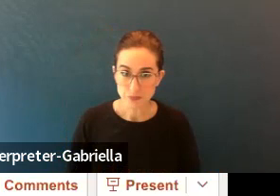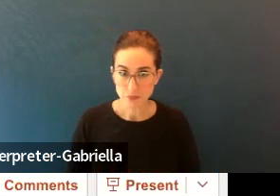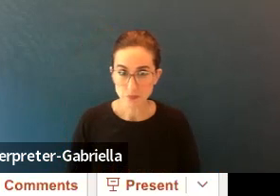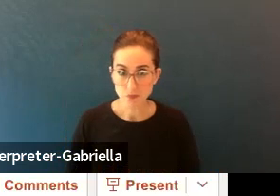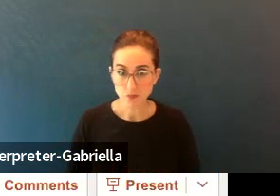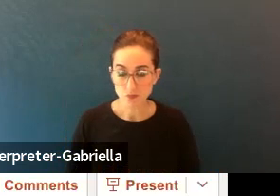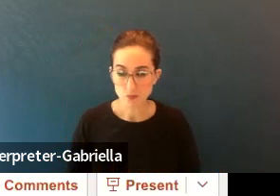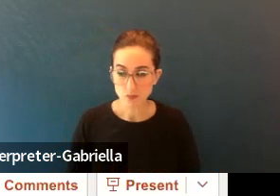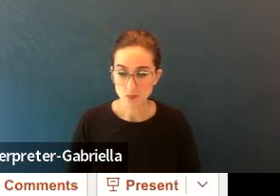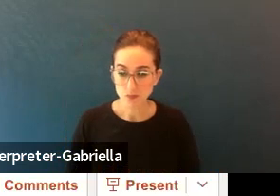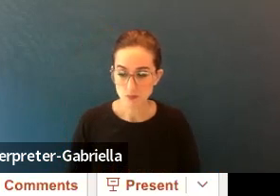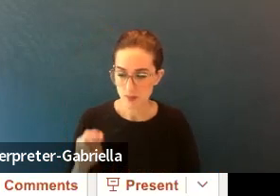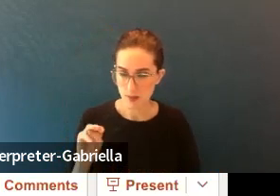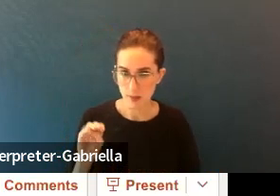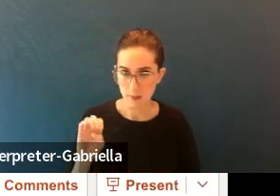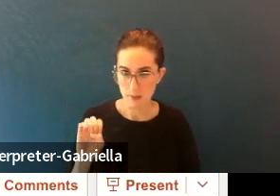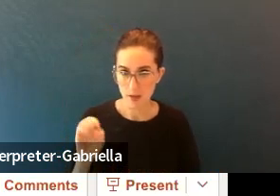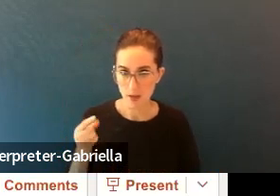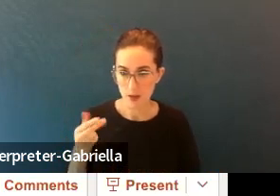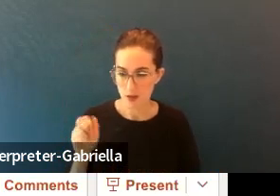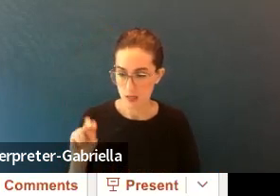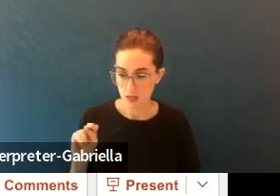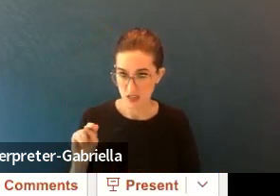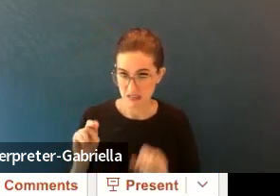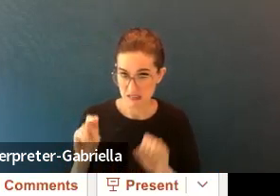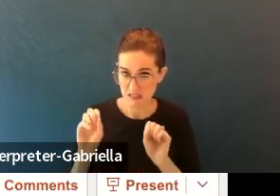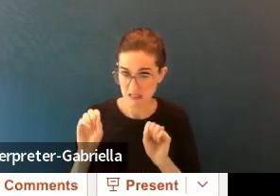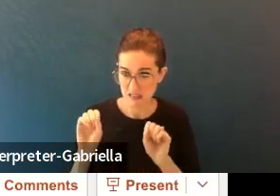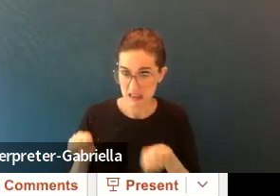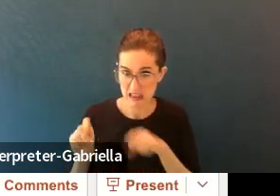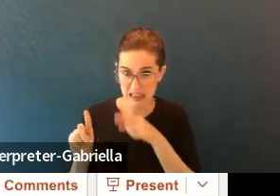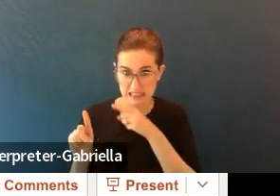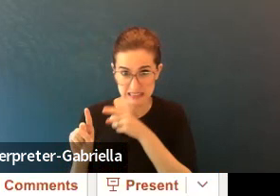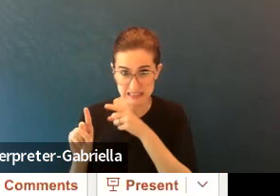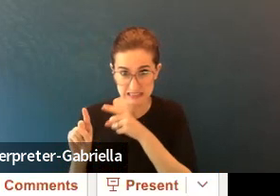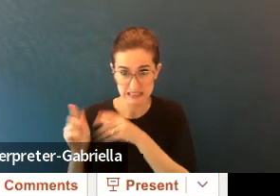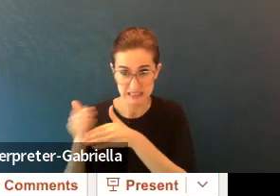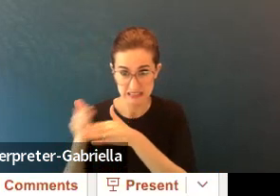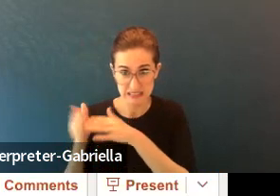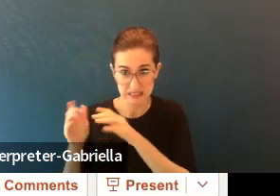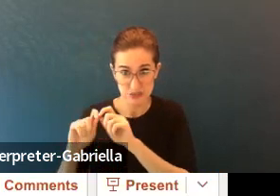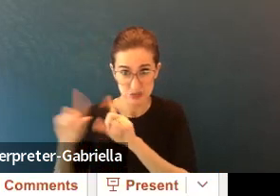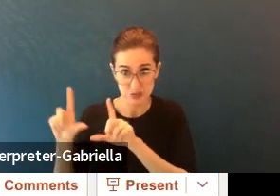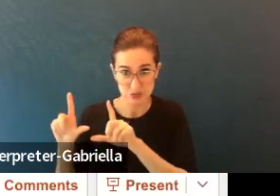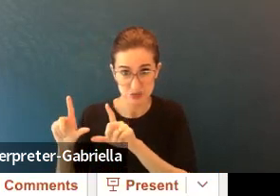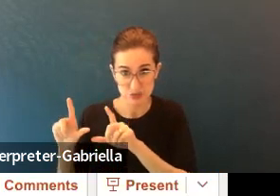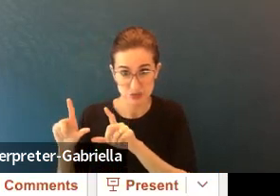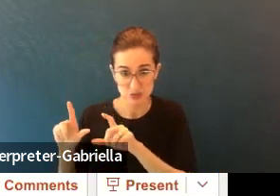Megan, are we able to do that? I can. I'm updating it right now. Or anywhere right now.